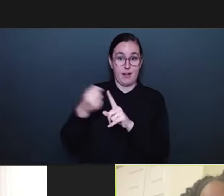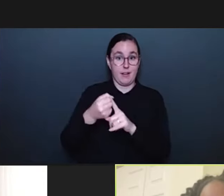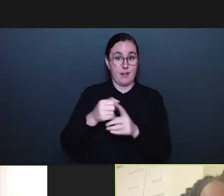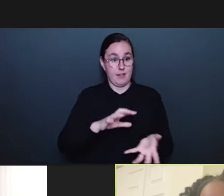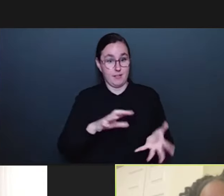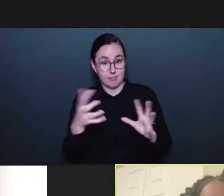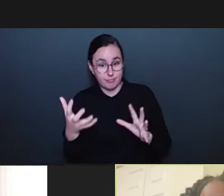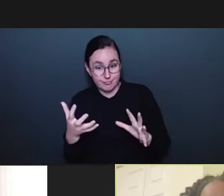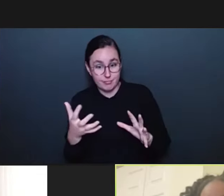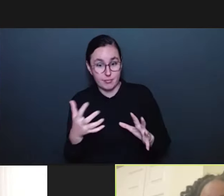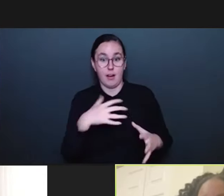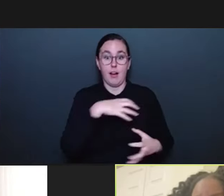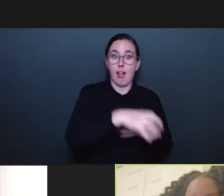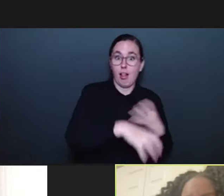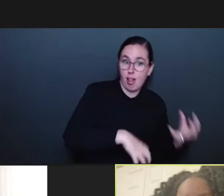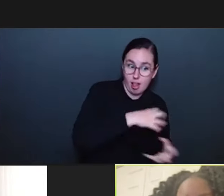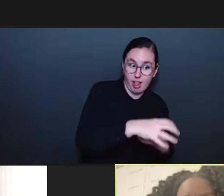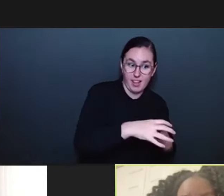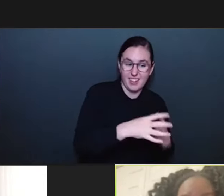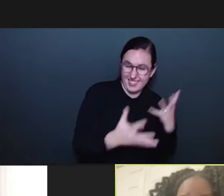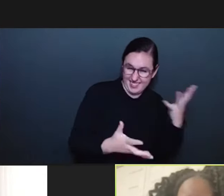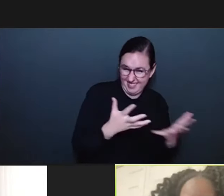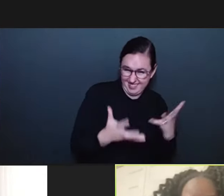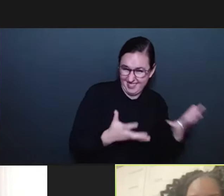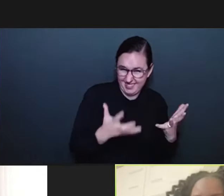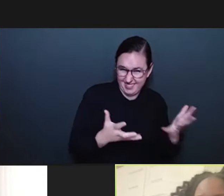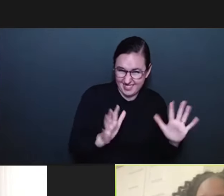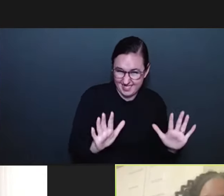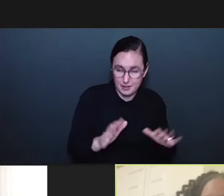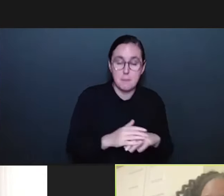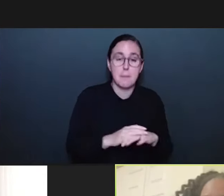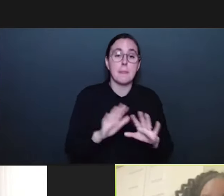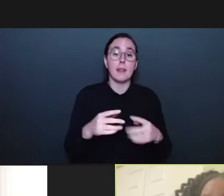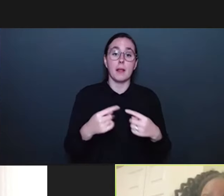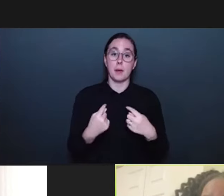In my line of work, the past couple of years, I've traveled a lot to the